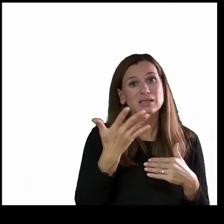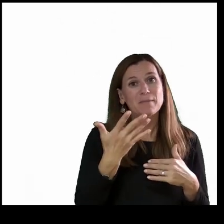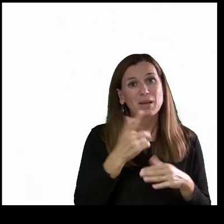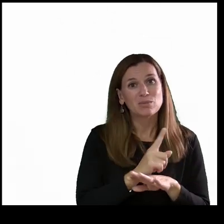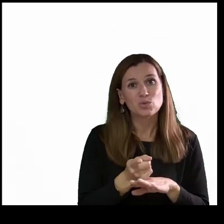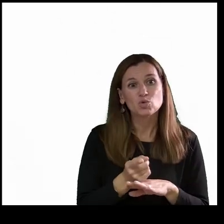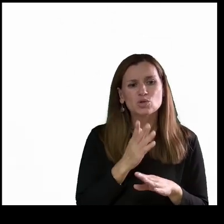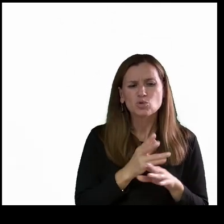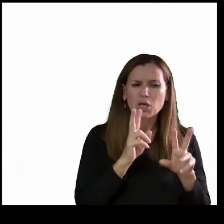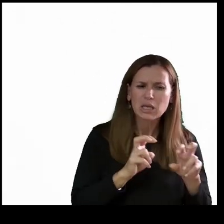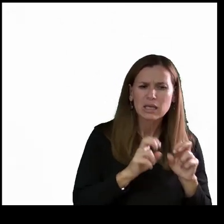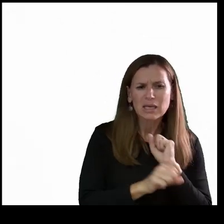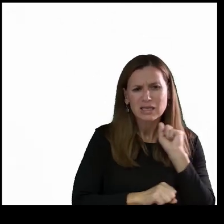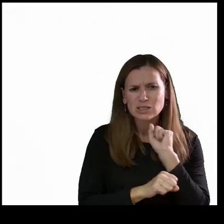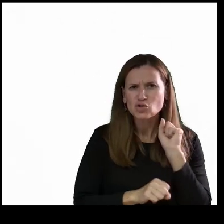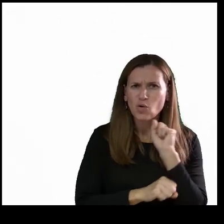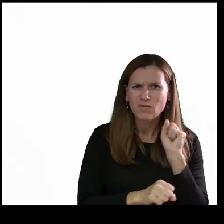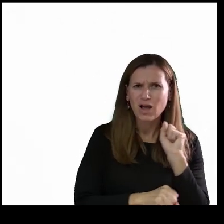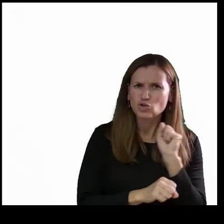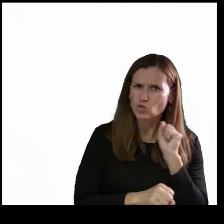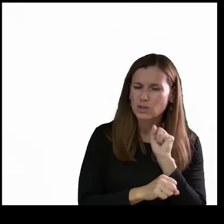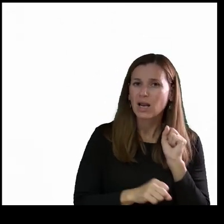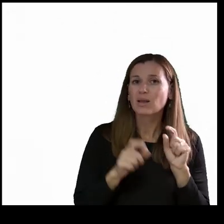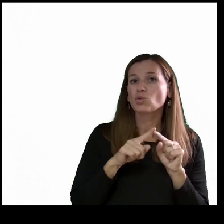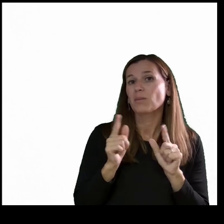and then when he was beginning to teach